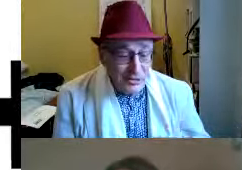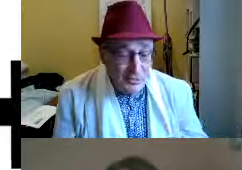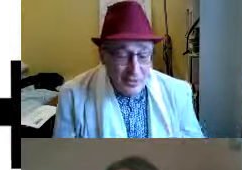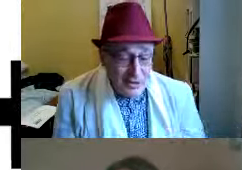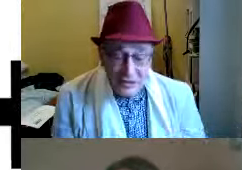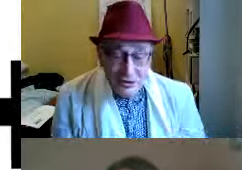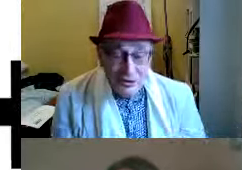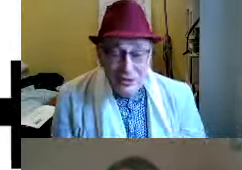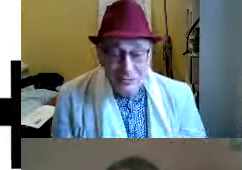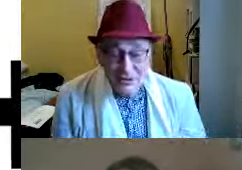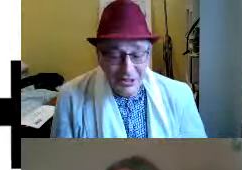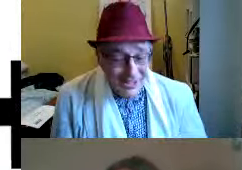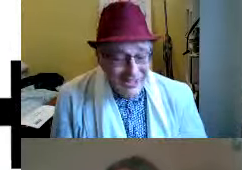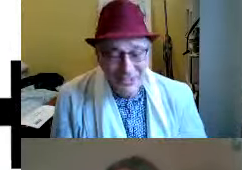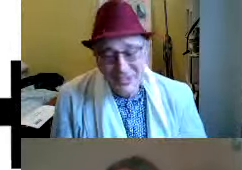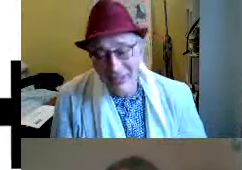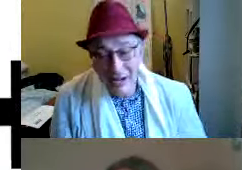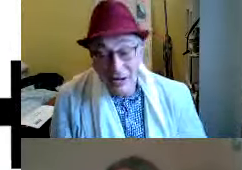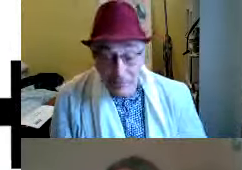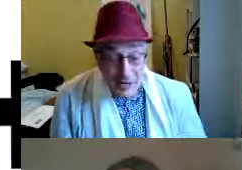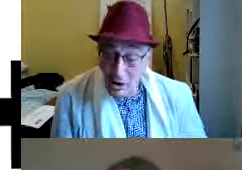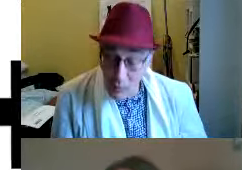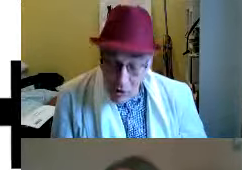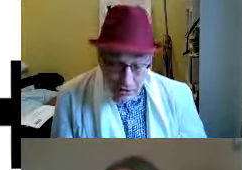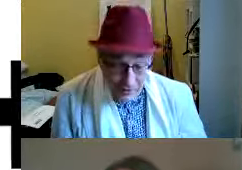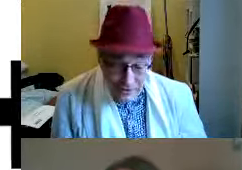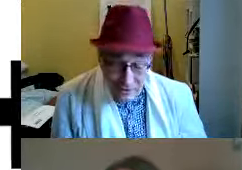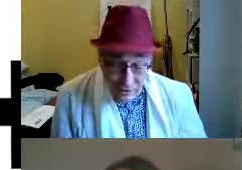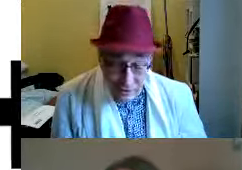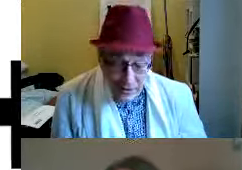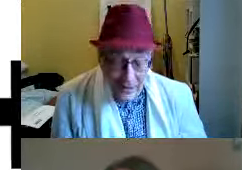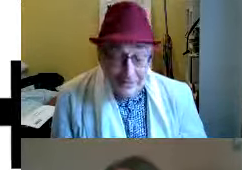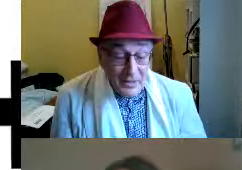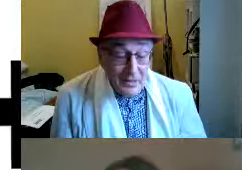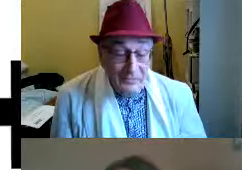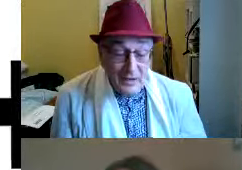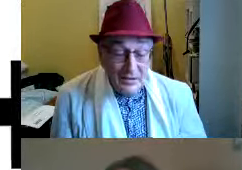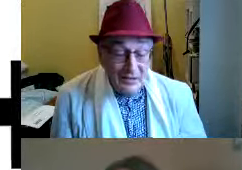no point in doing this project because it's going to be a lot of work for us all but the